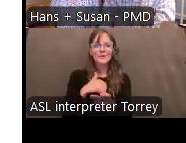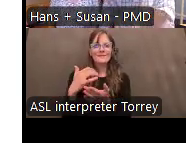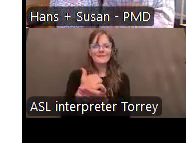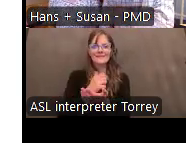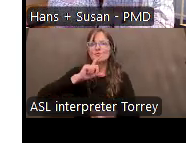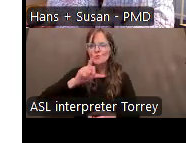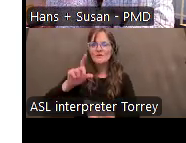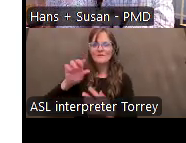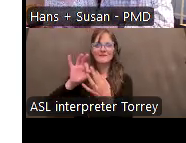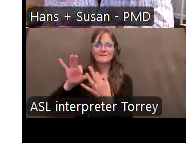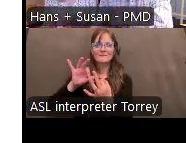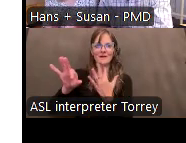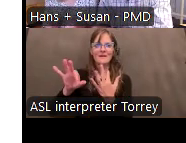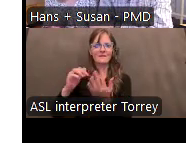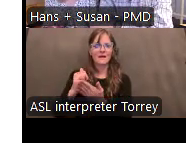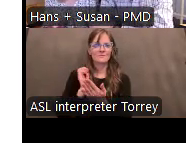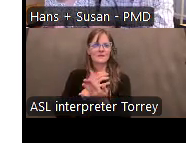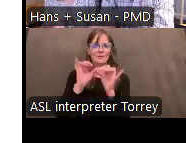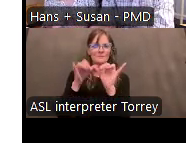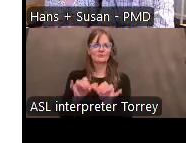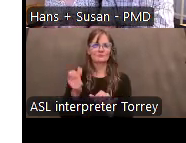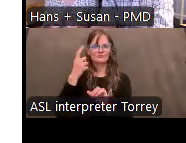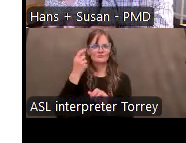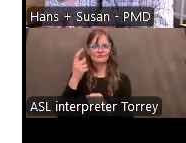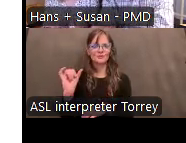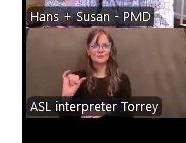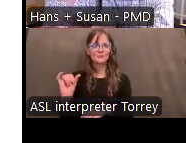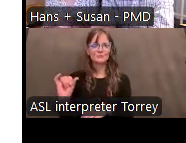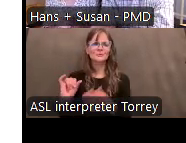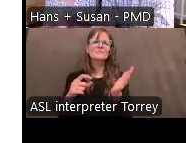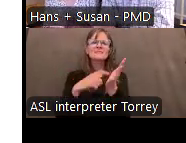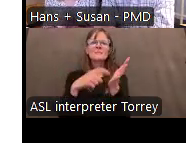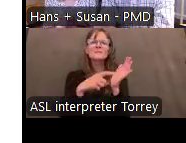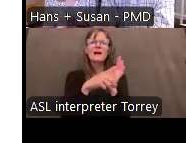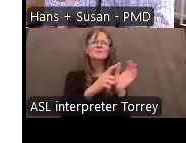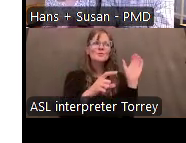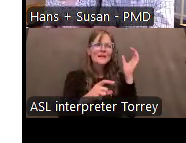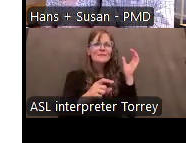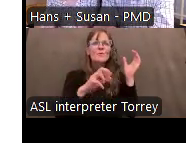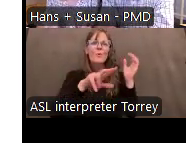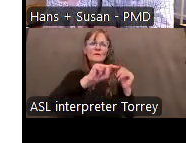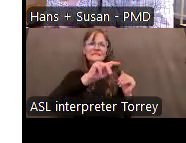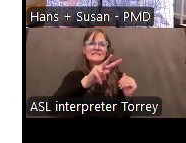Some things, you know, the people on radio or television, we don't know exactly how many became aware